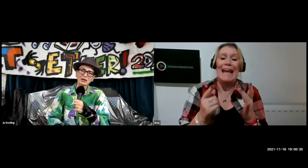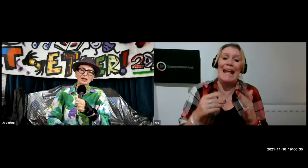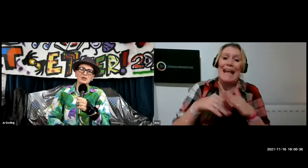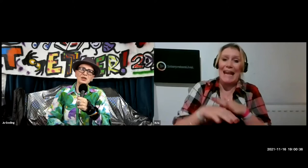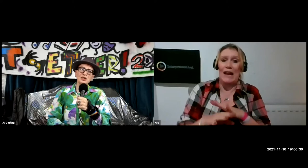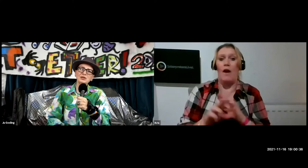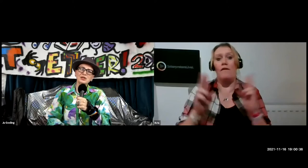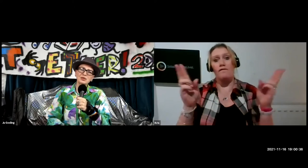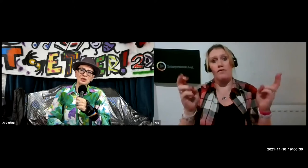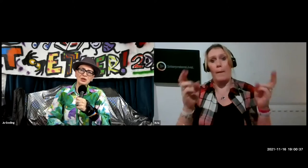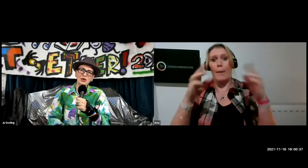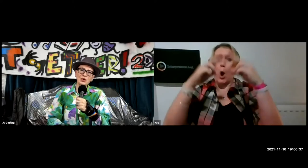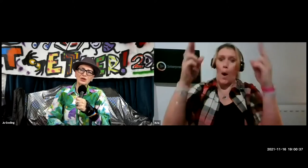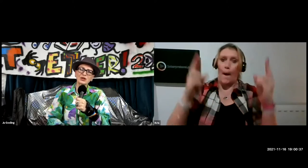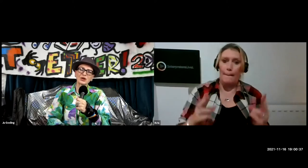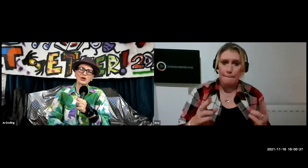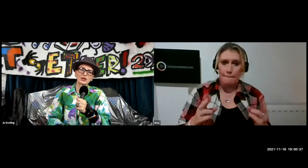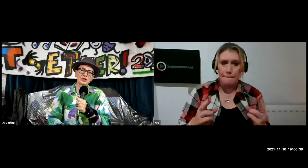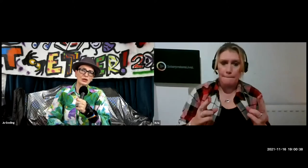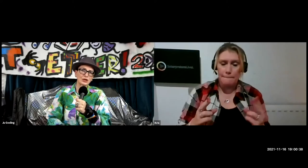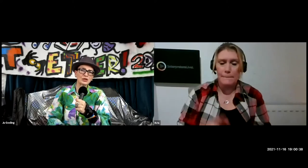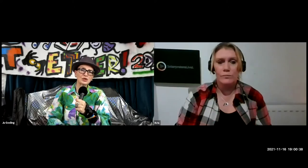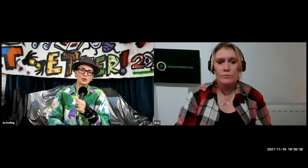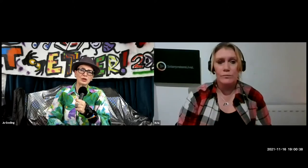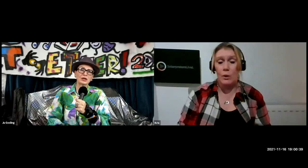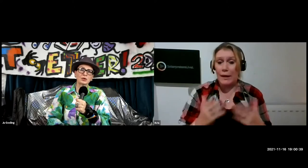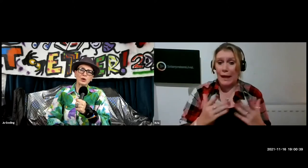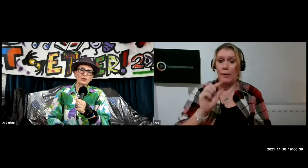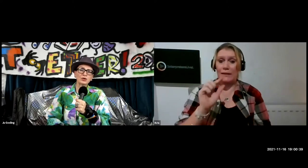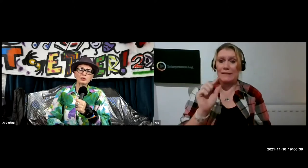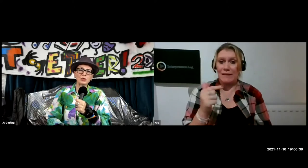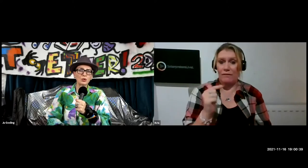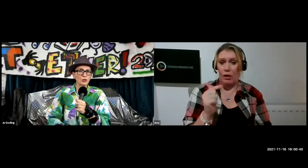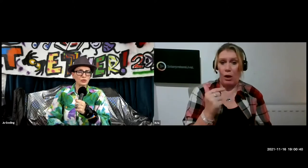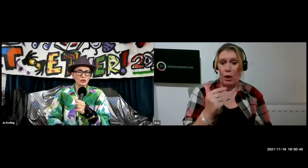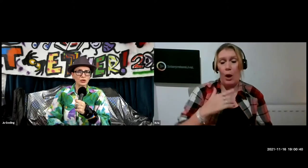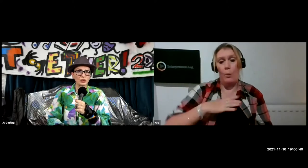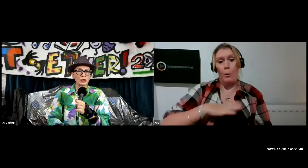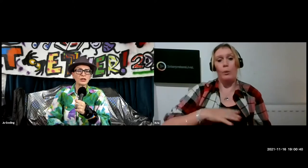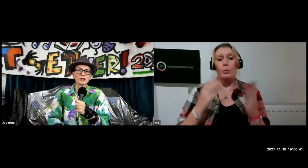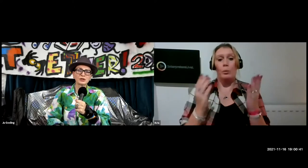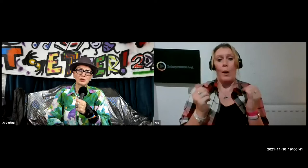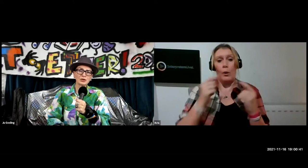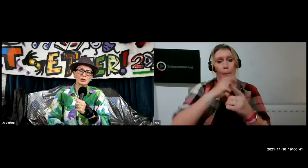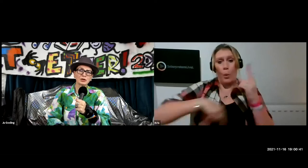It is 7 o'clock, I would like to welcome all of you to this